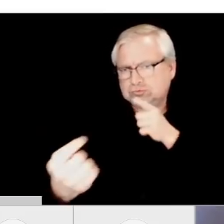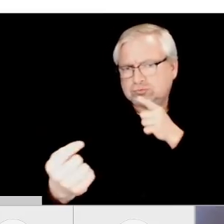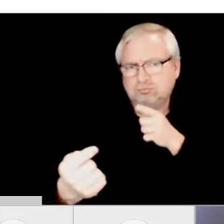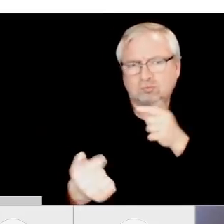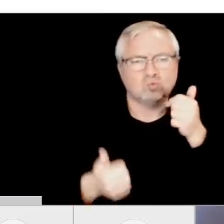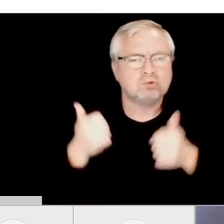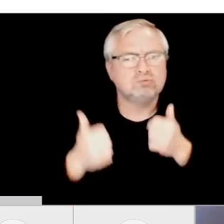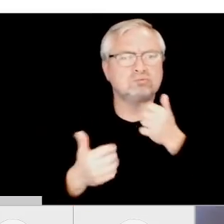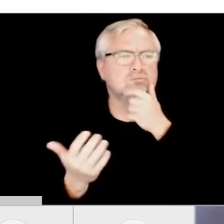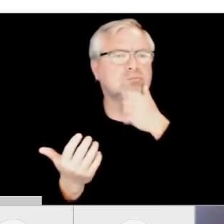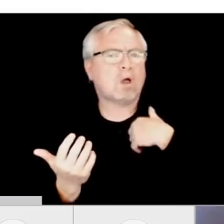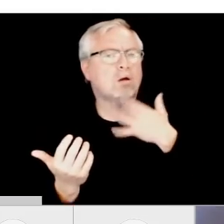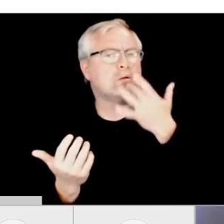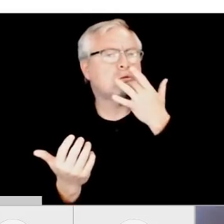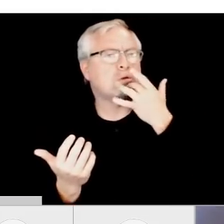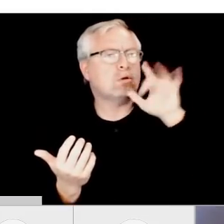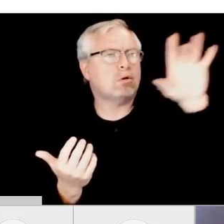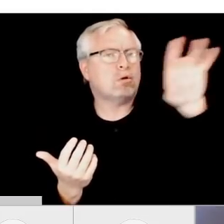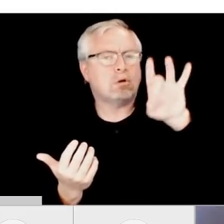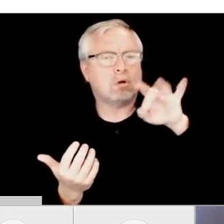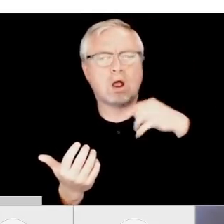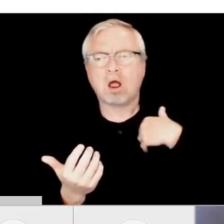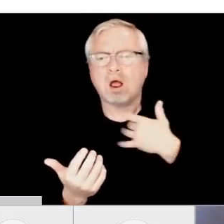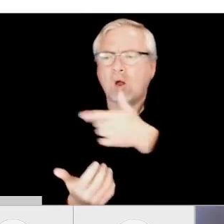outputs or different volume of information.